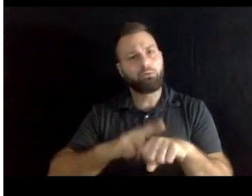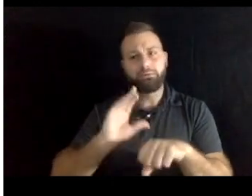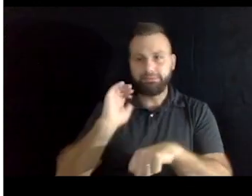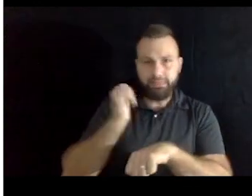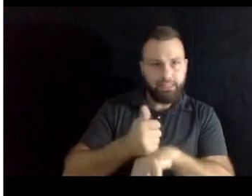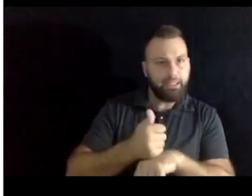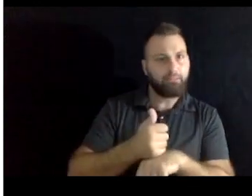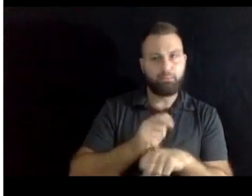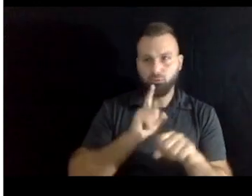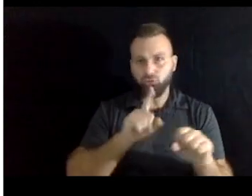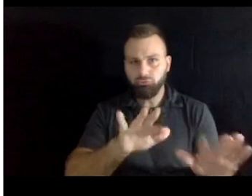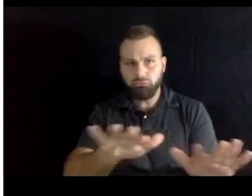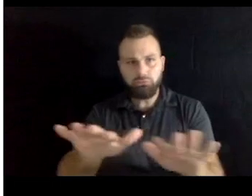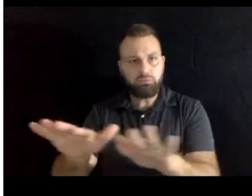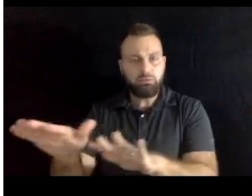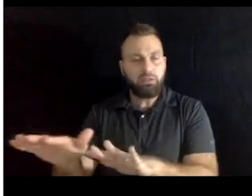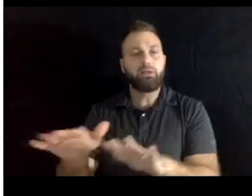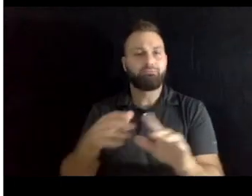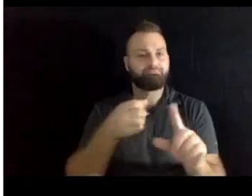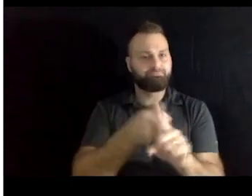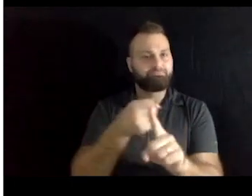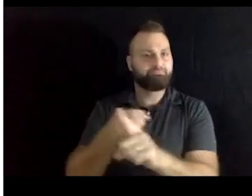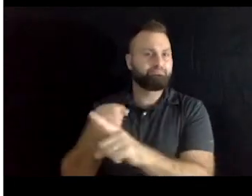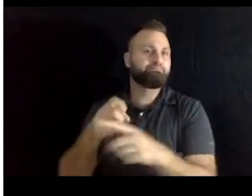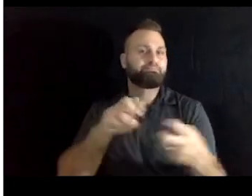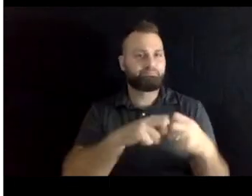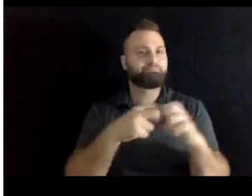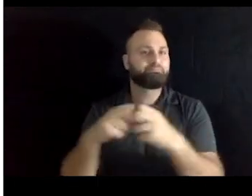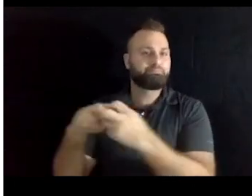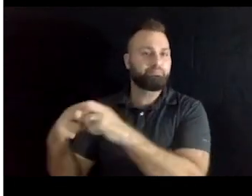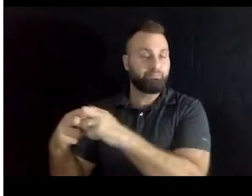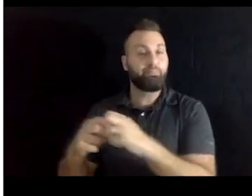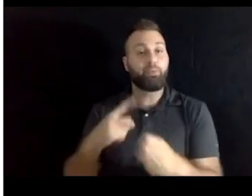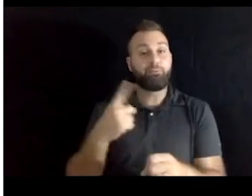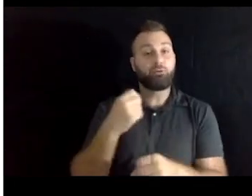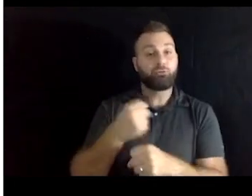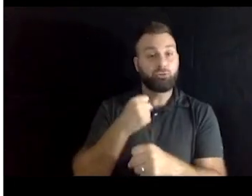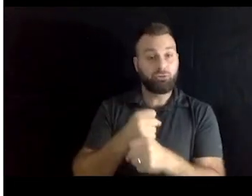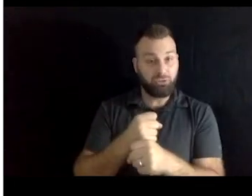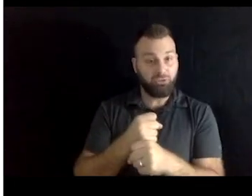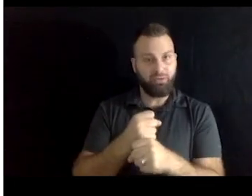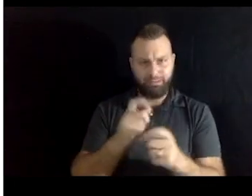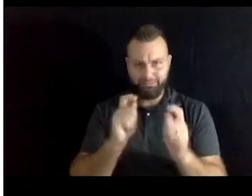they had to change some of the rules in the first years to try and get